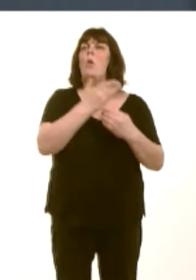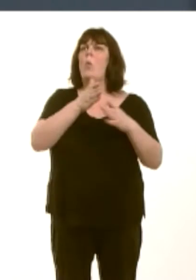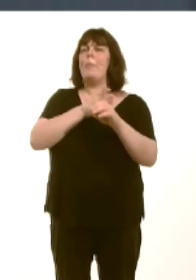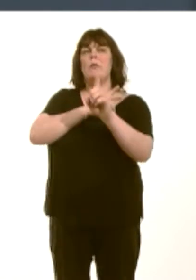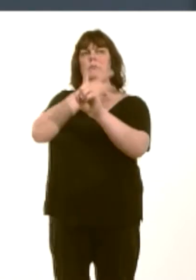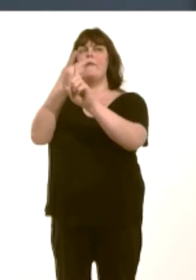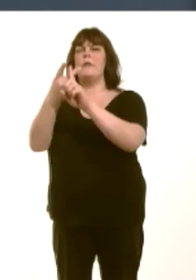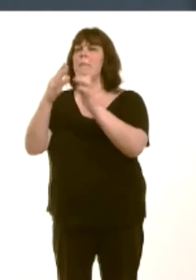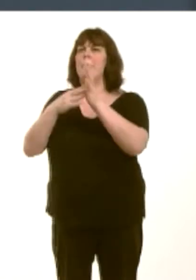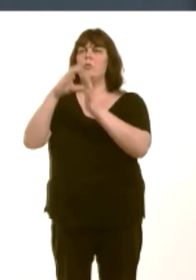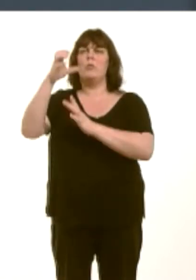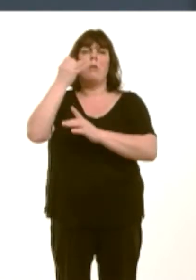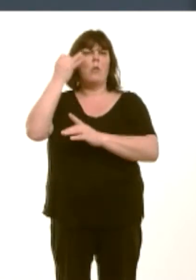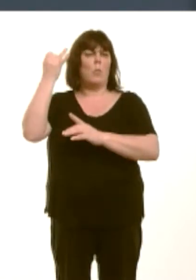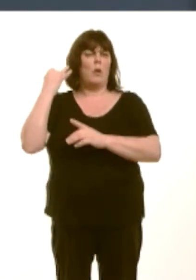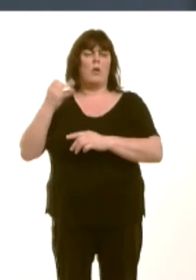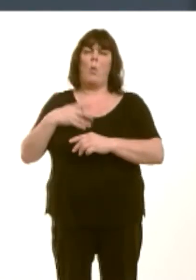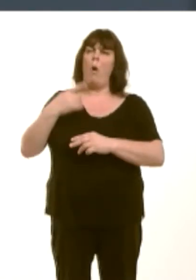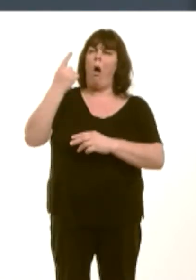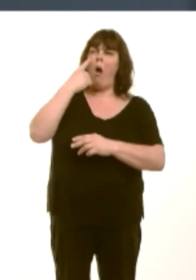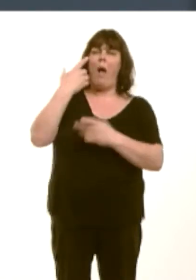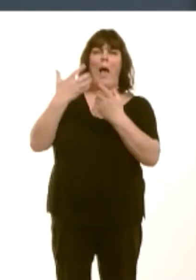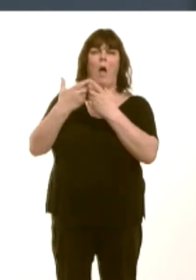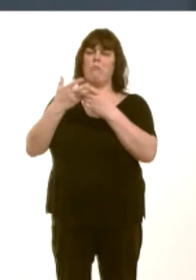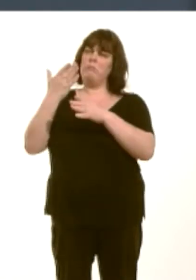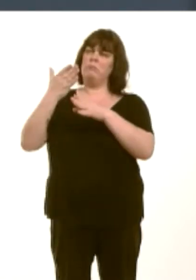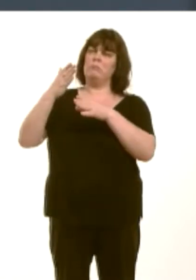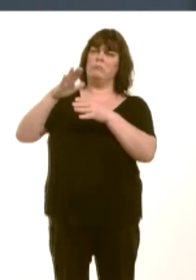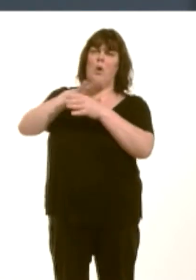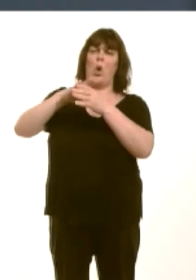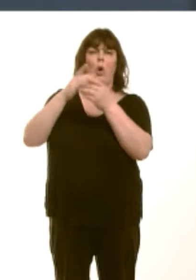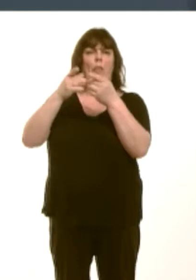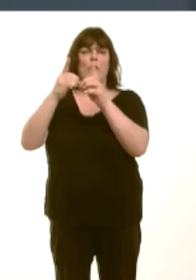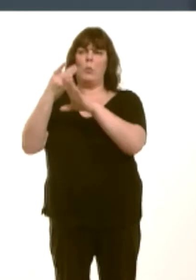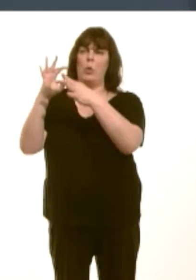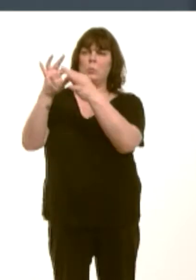economic advantages of authorities collaborating on improving local networks.